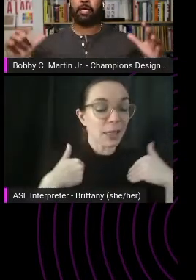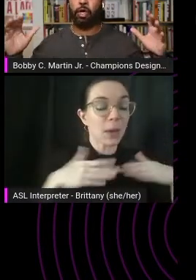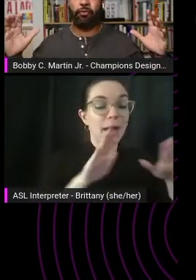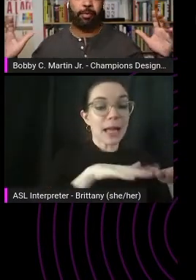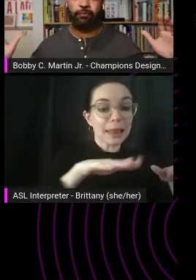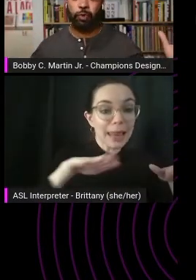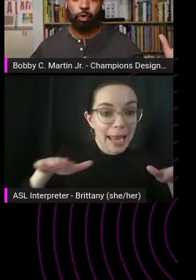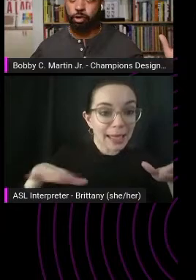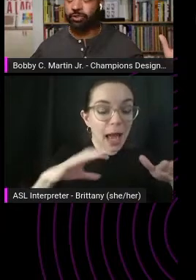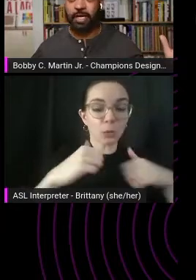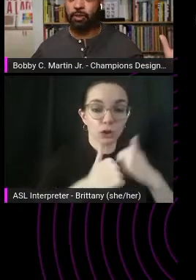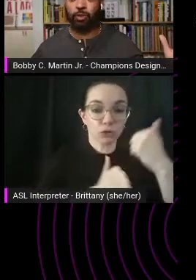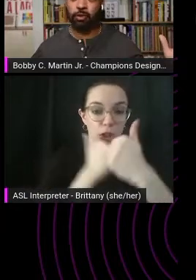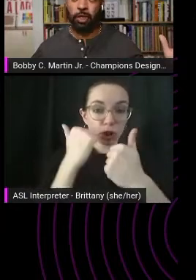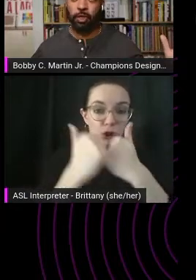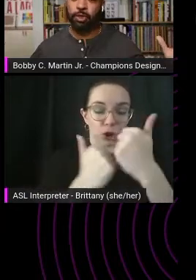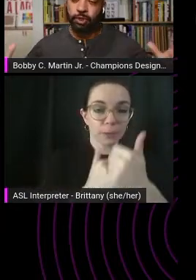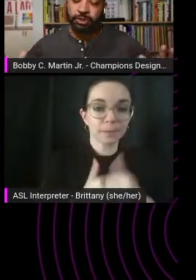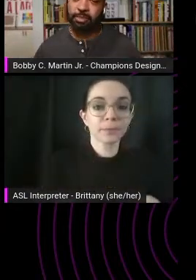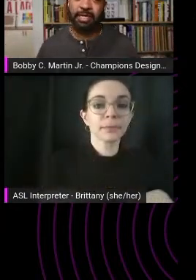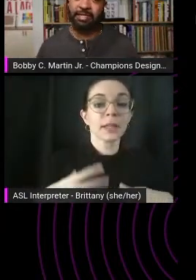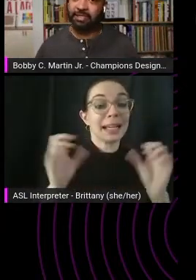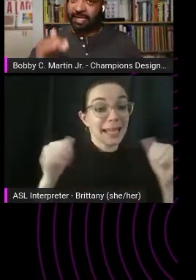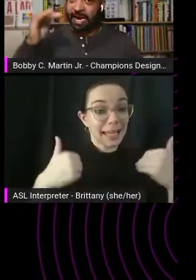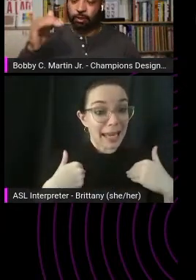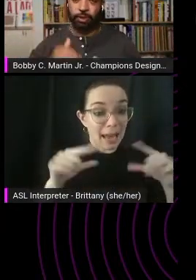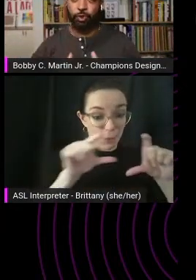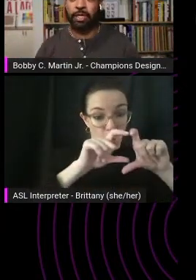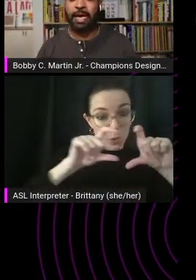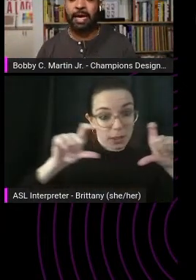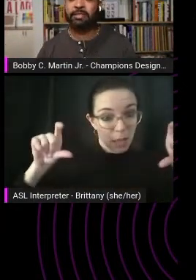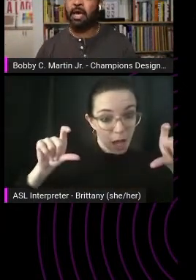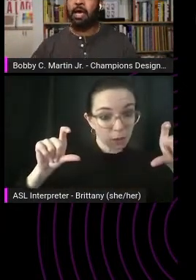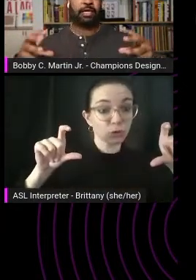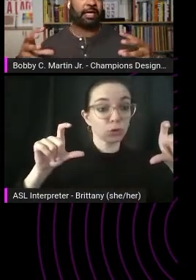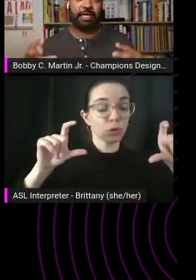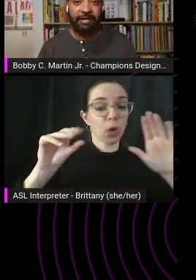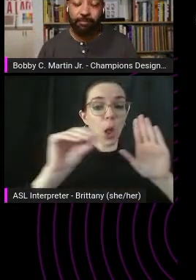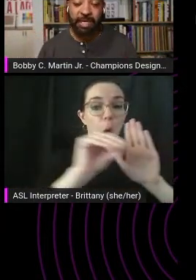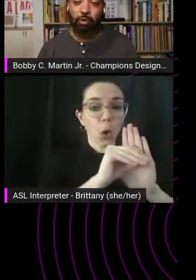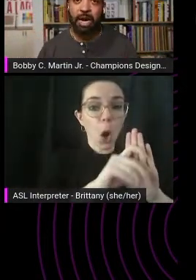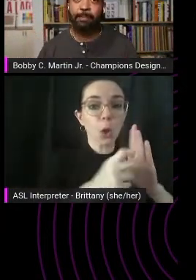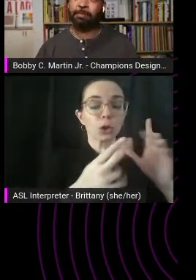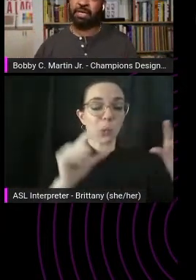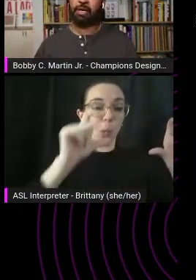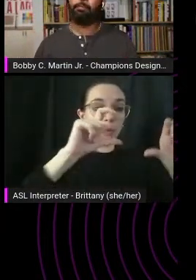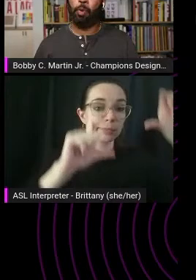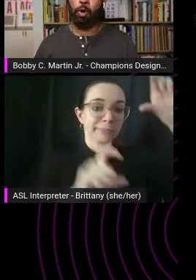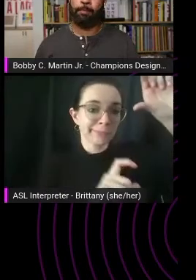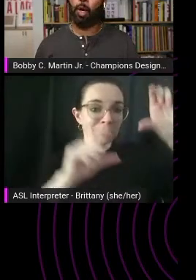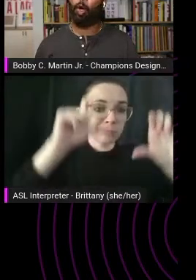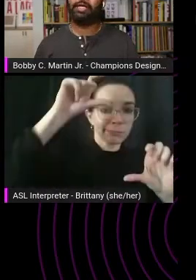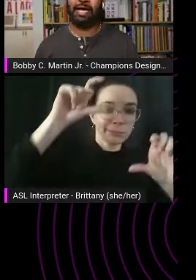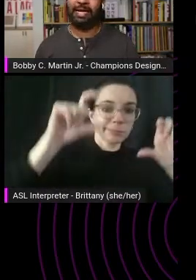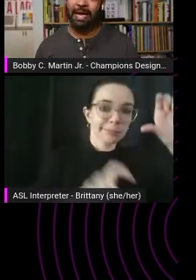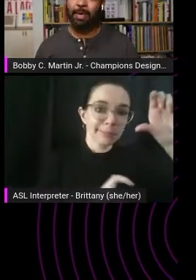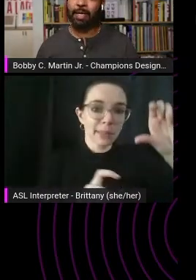That can go from a full horizontal logo to something that's stacked on 2 lines Could even be cropped and become more bold and dynamic